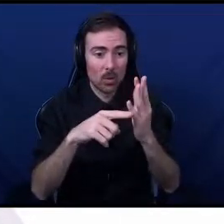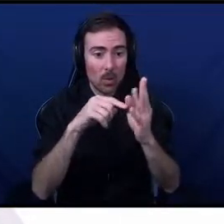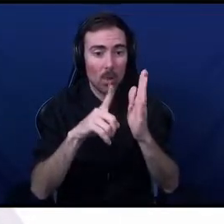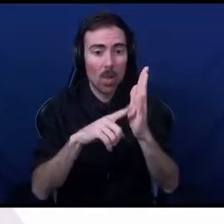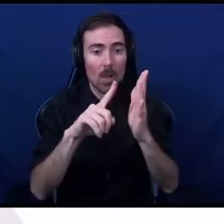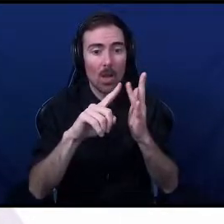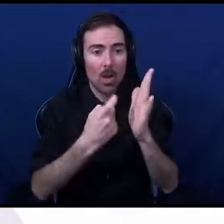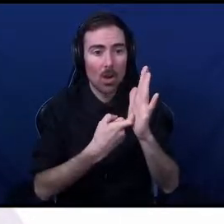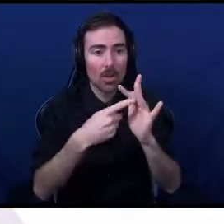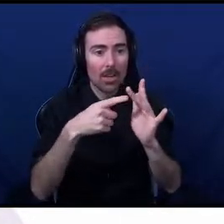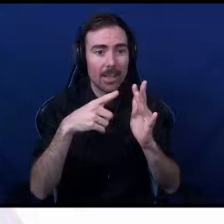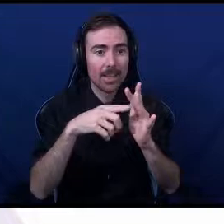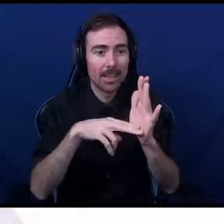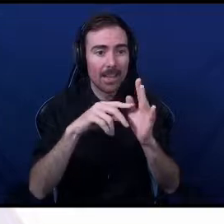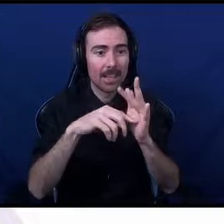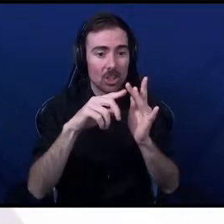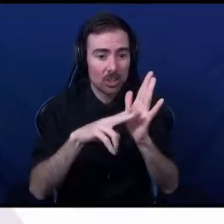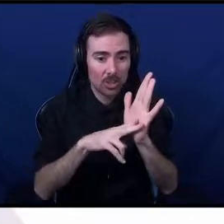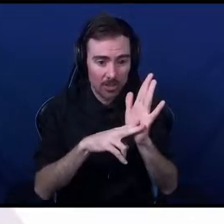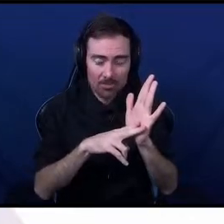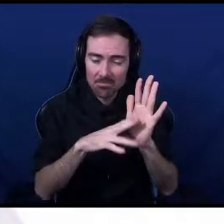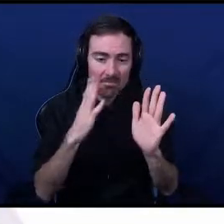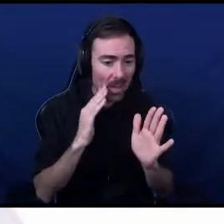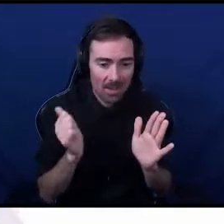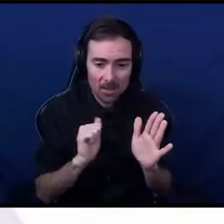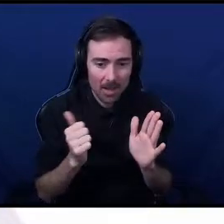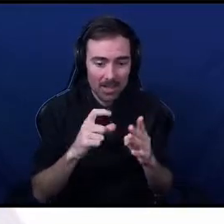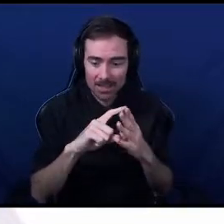those. And yet, we kind of seem to be stuck in this situation